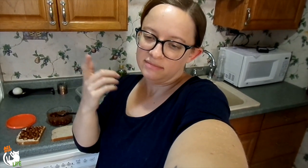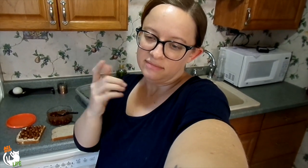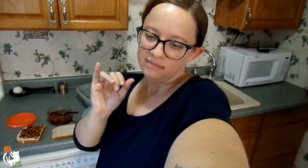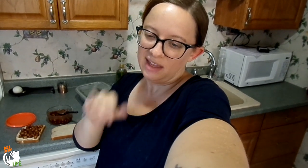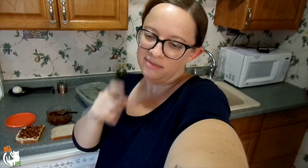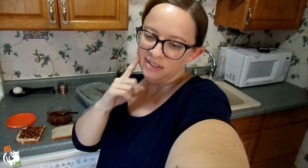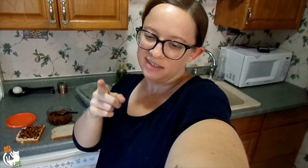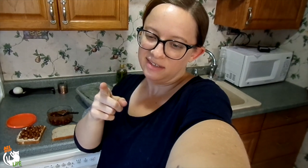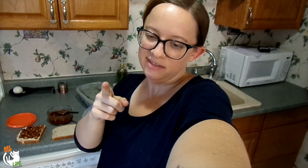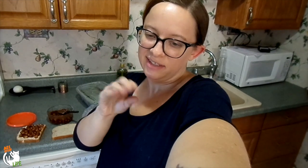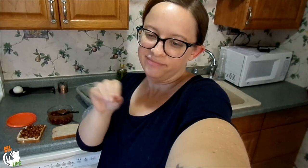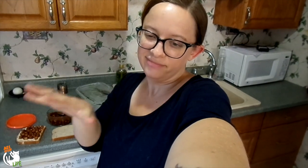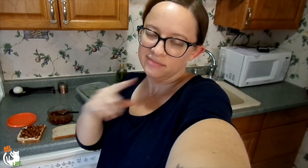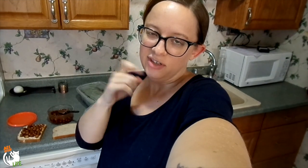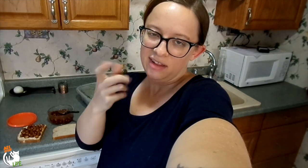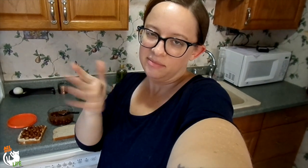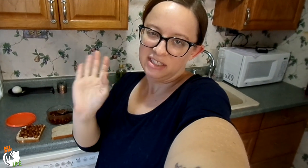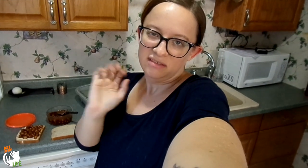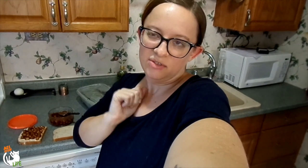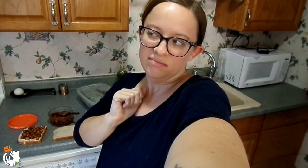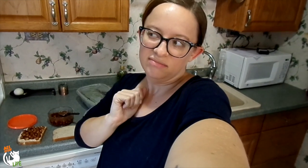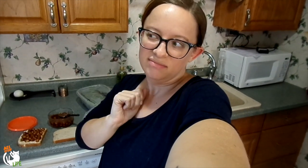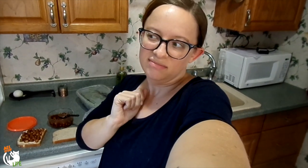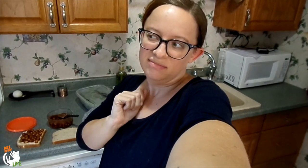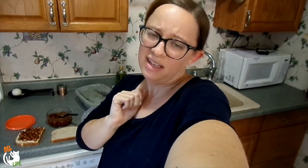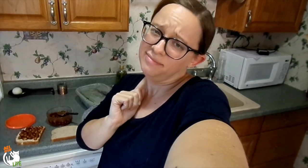I have some laundry but, I can just put that in the dryer.